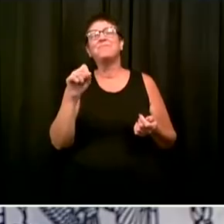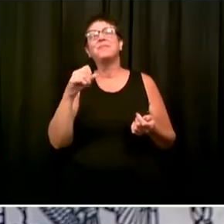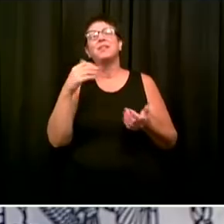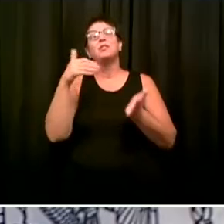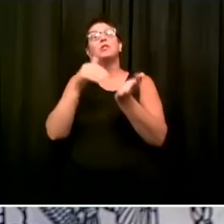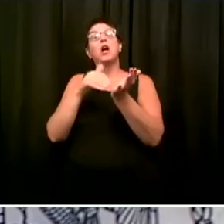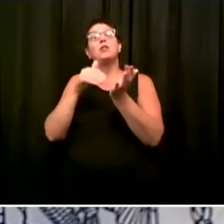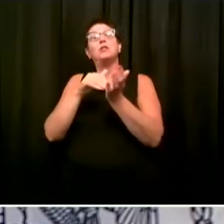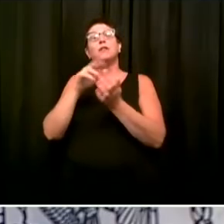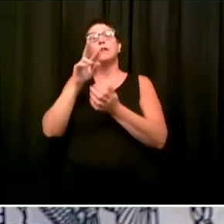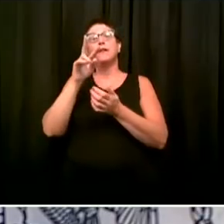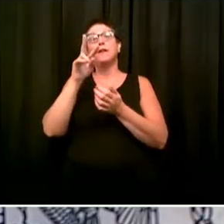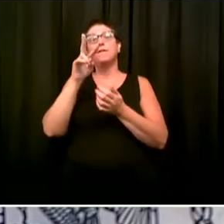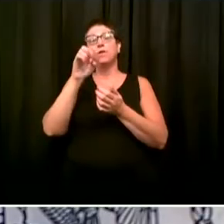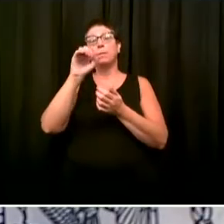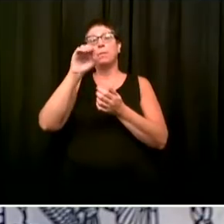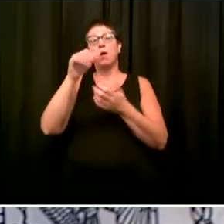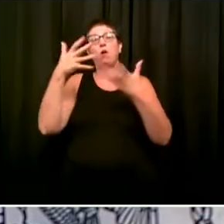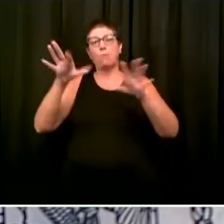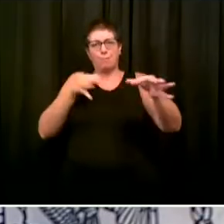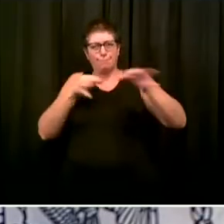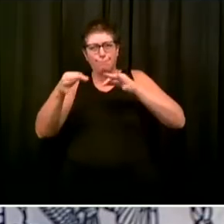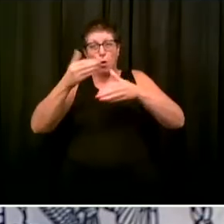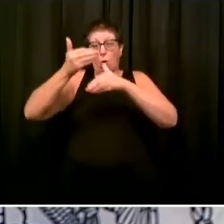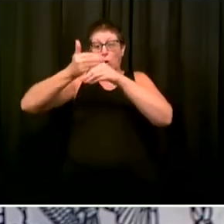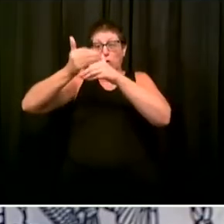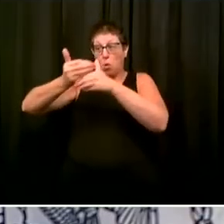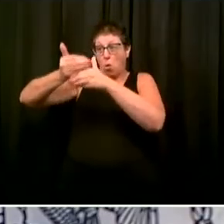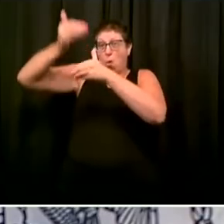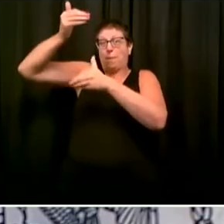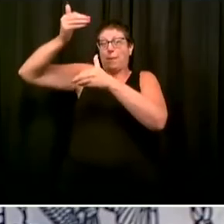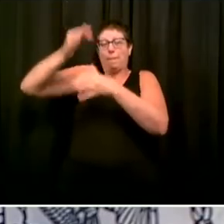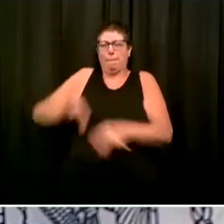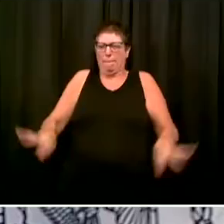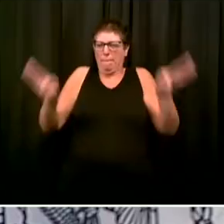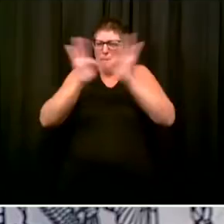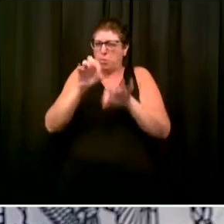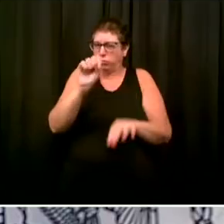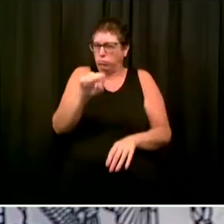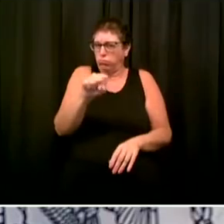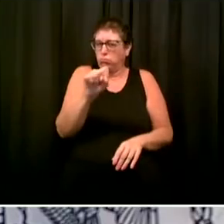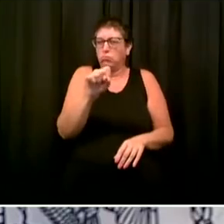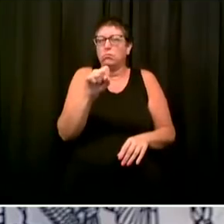IT IS A GREAT EQUSTION AOBUT THE WINDOWS, AGAIN, THE DOCTOR TALKED ABOUT THI S, NOTHINGS IAS GOOD AS